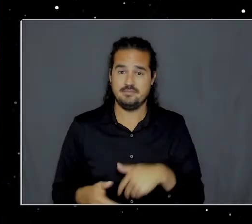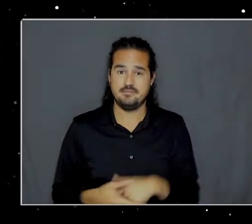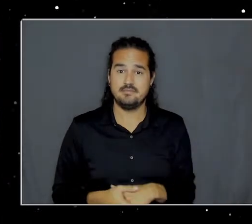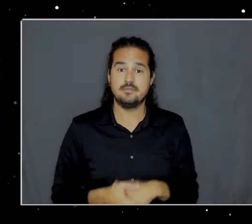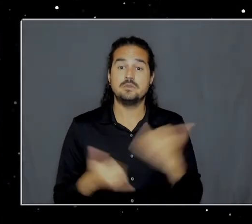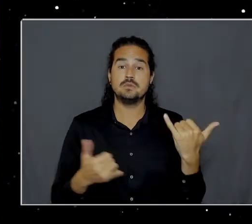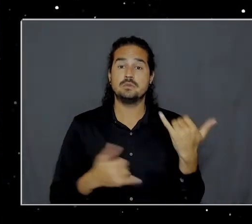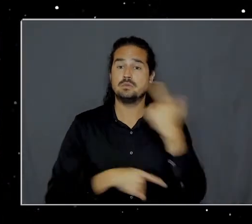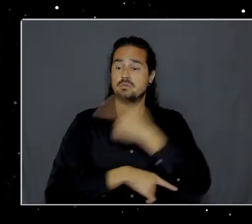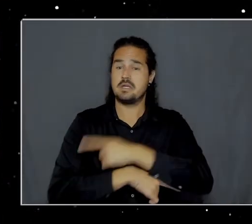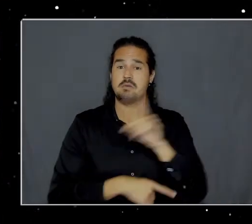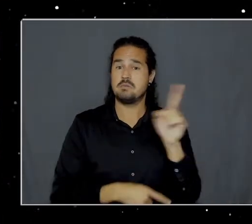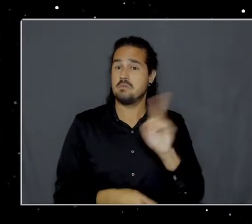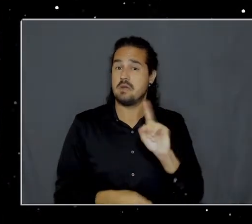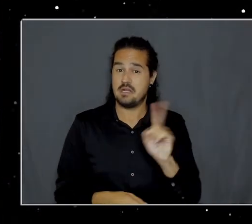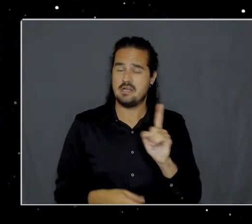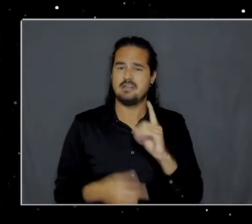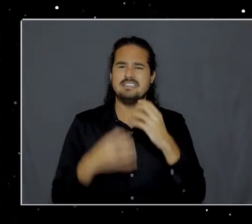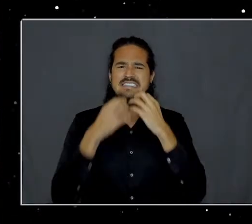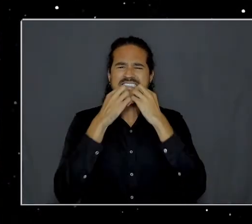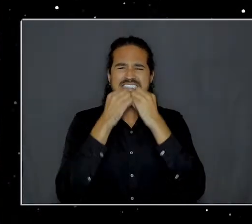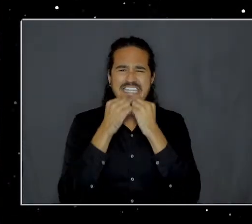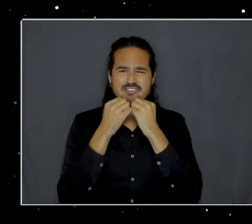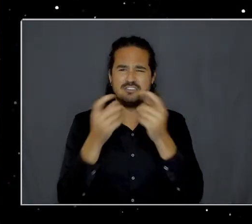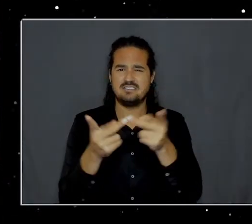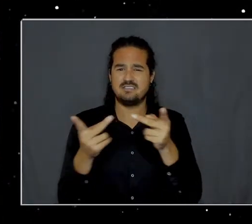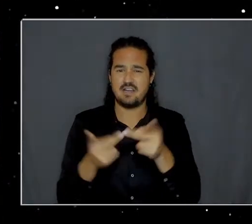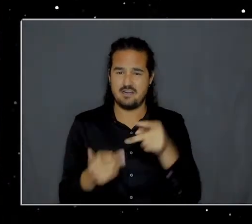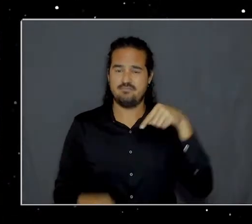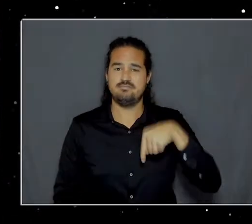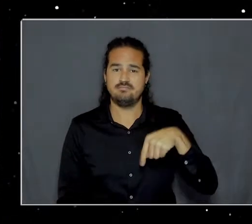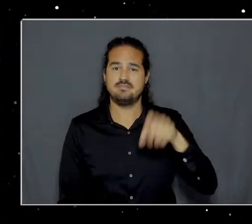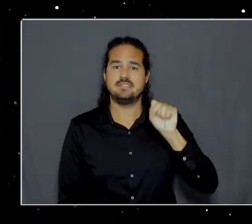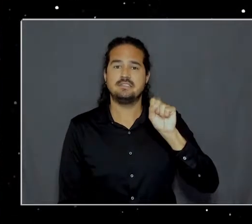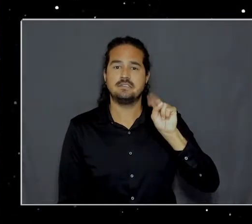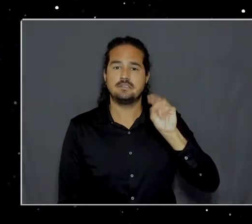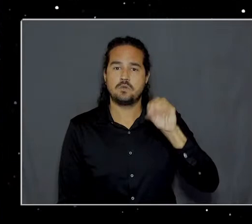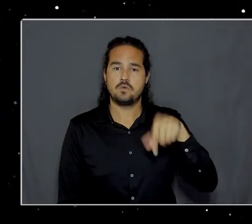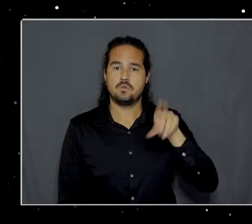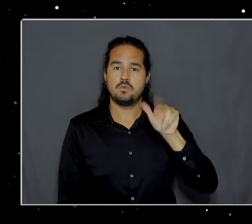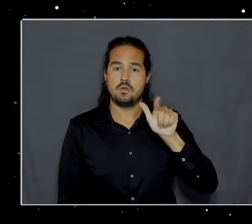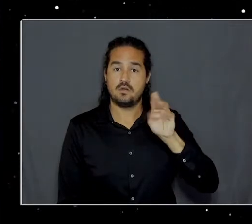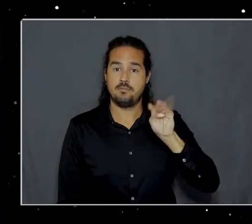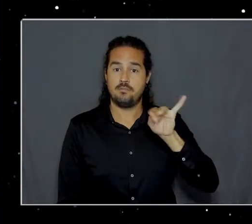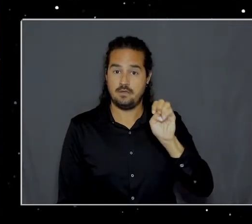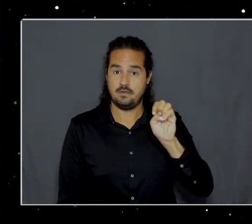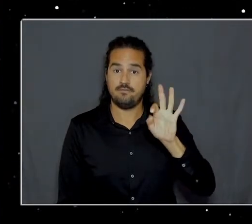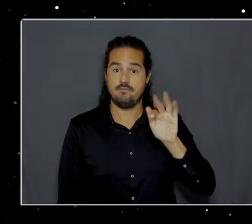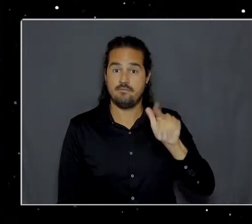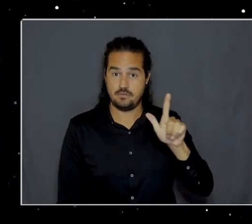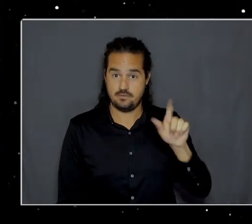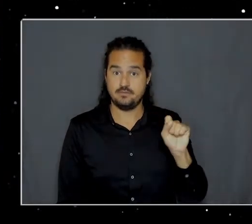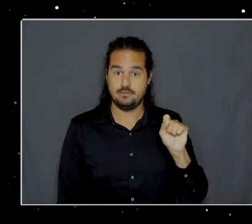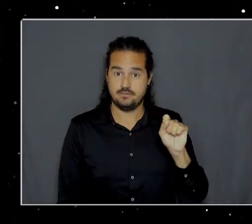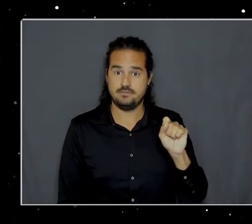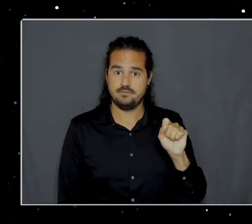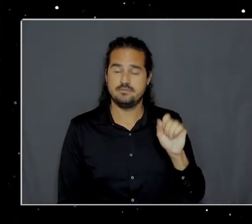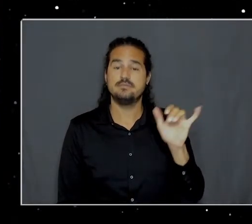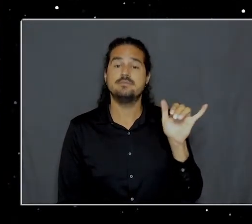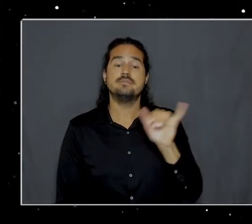OF CREATION, THE SNOQUALMIE FALLS. AS THE SNOQUALMIE PEOPLE, IT HAS